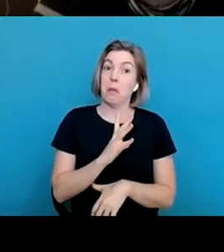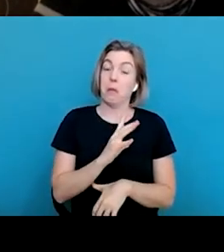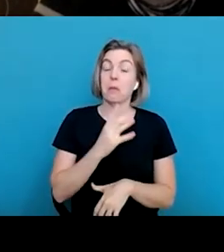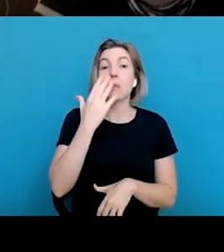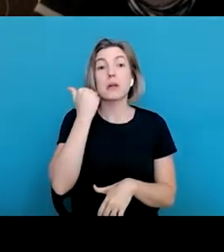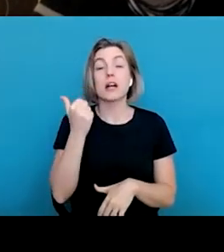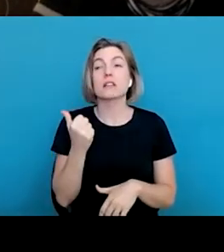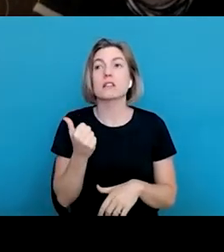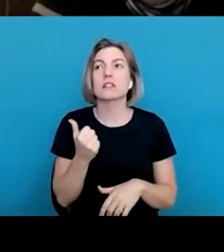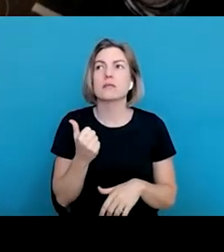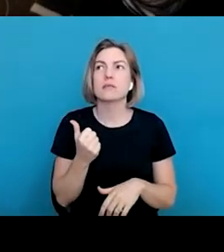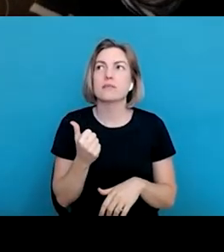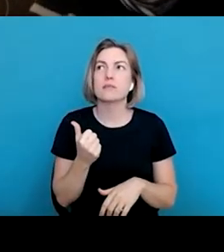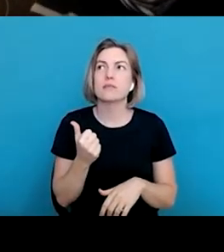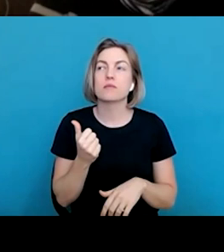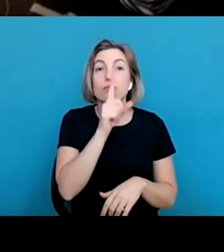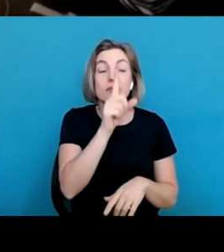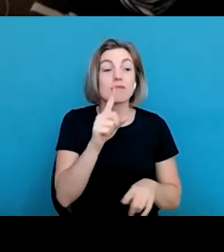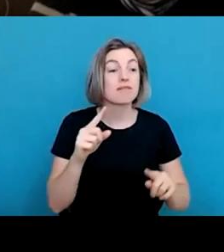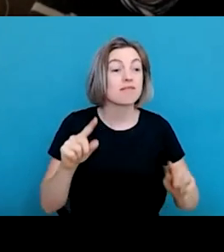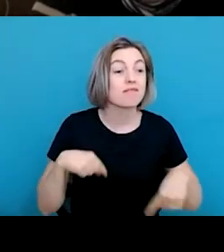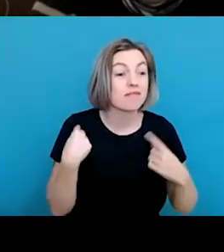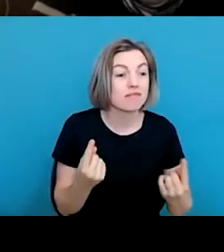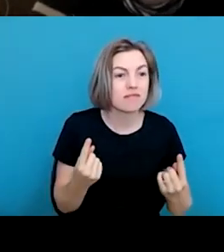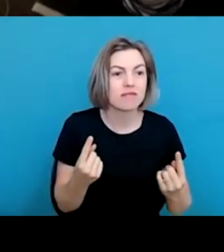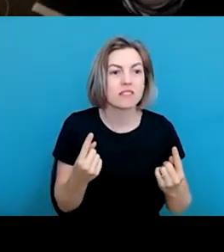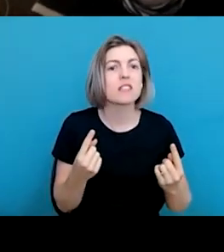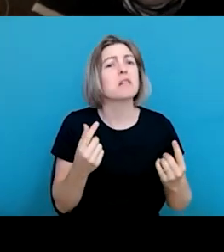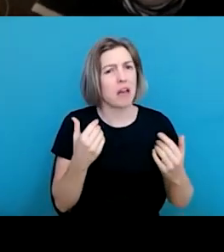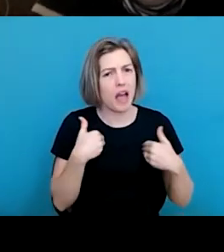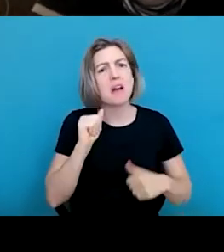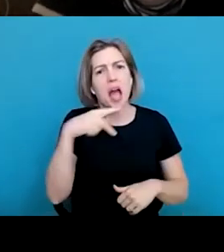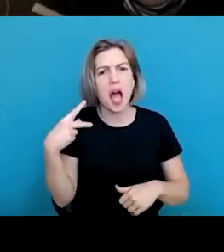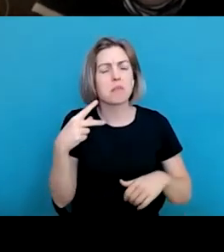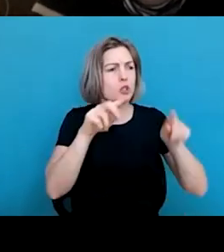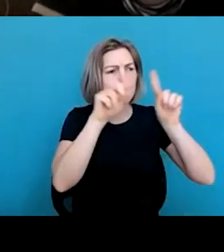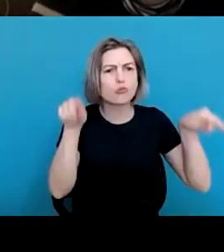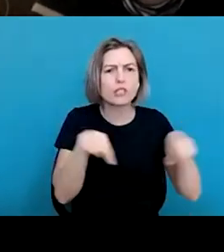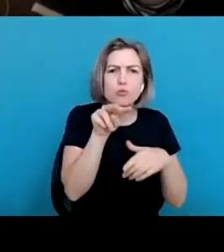We have had for a while now, apps like screen readers that make purely digital imformation